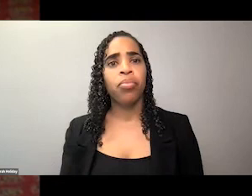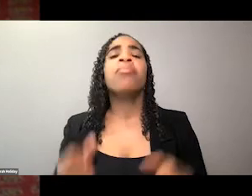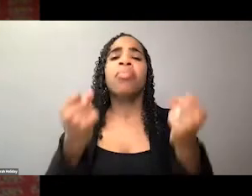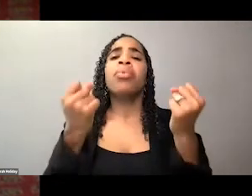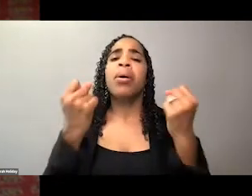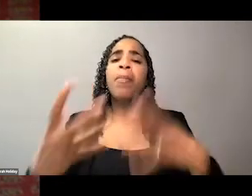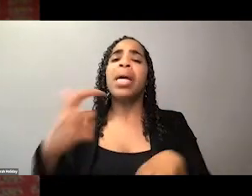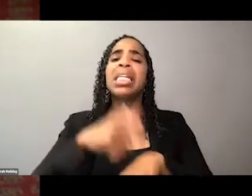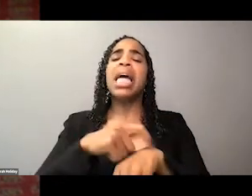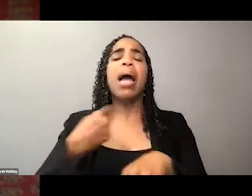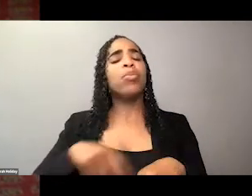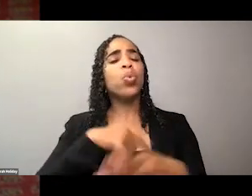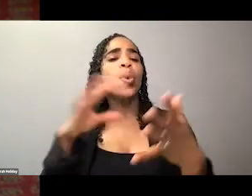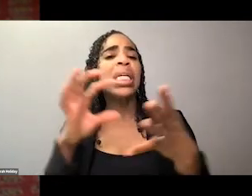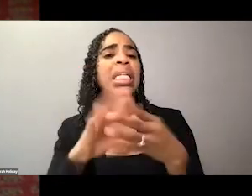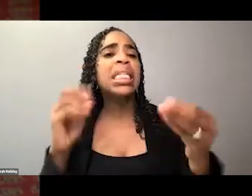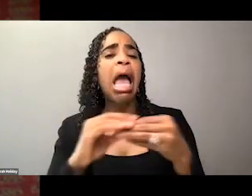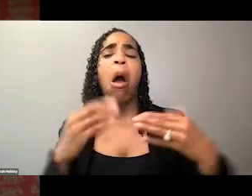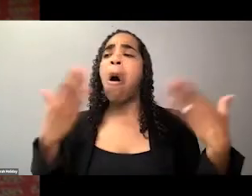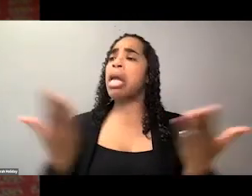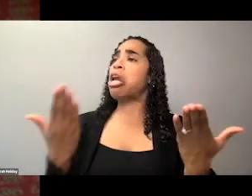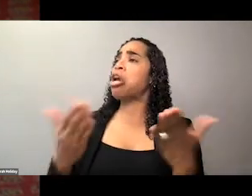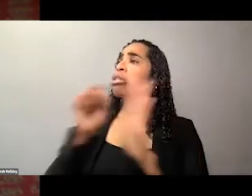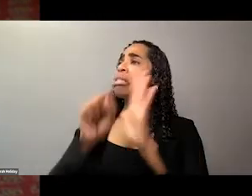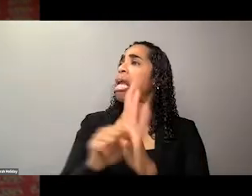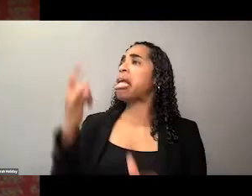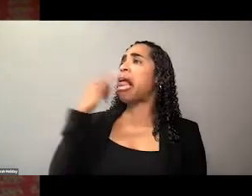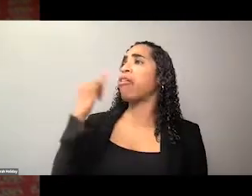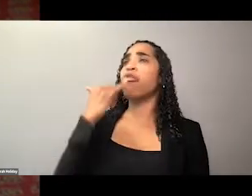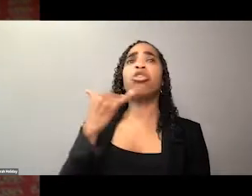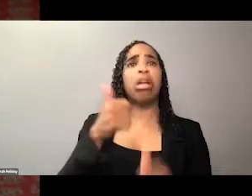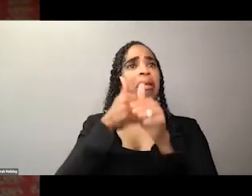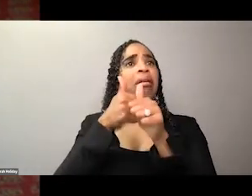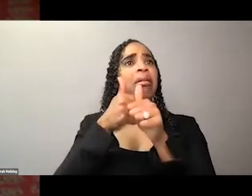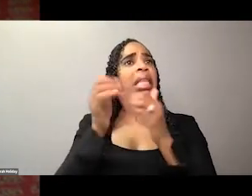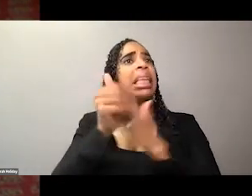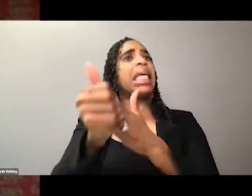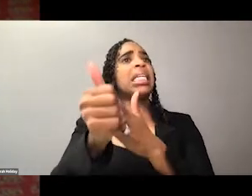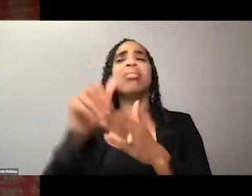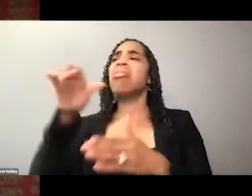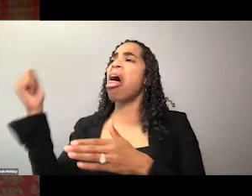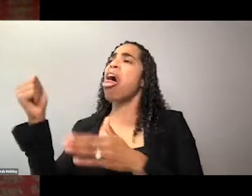We like to boast that as California goes, so goes the nation. But we are behind in setting